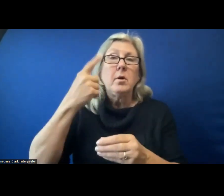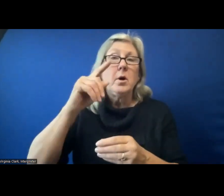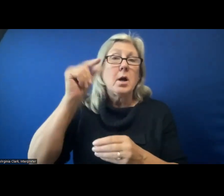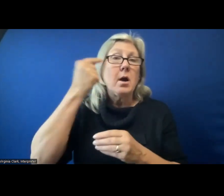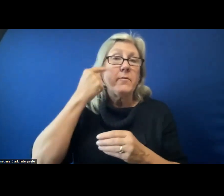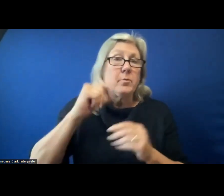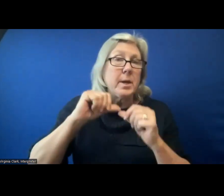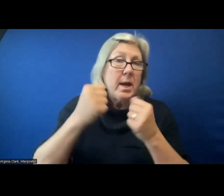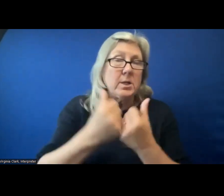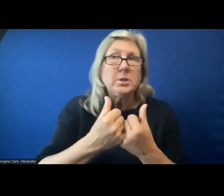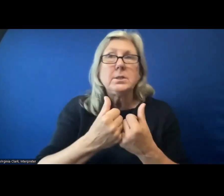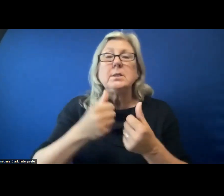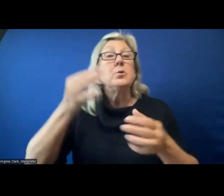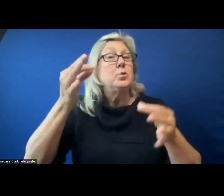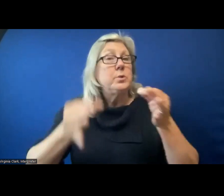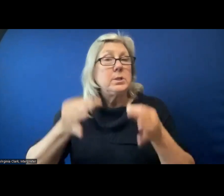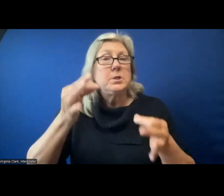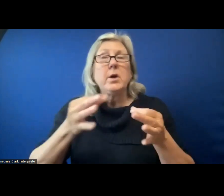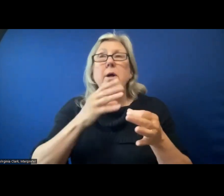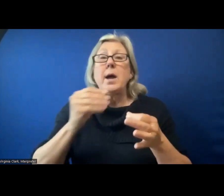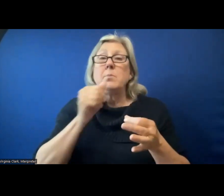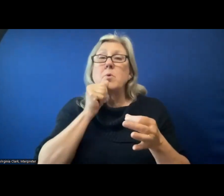judiciary, and private employers all across Vermont.